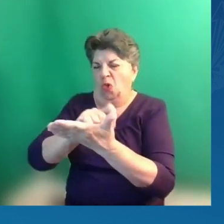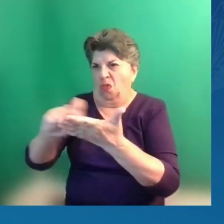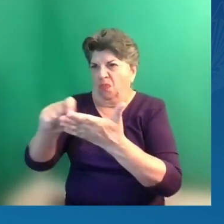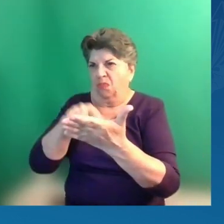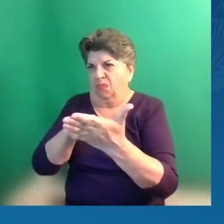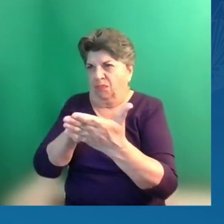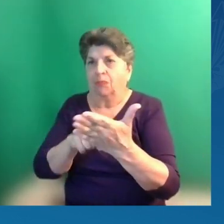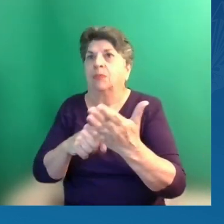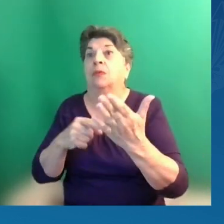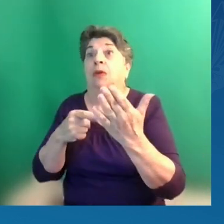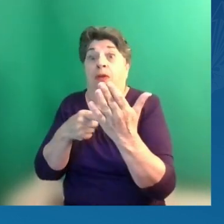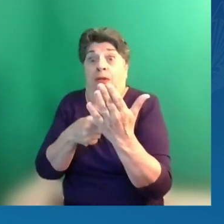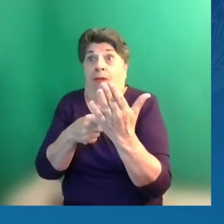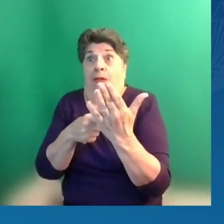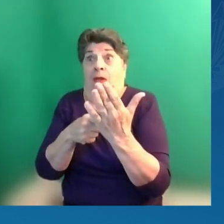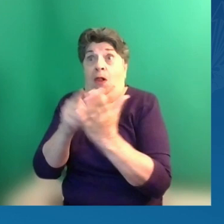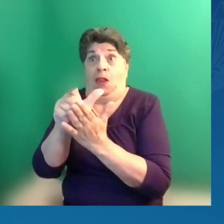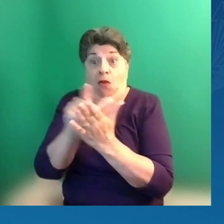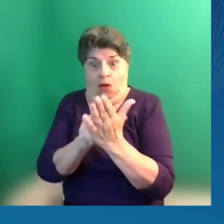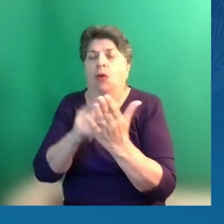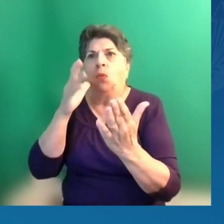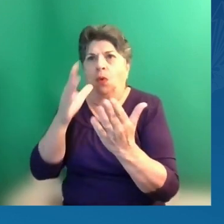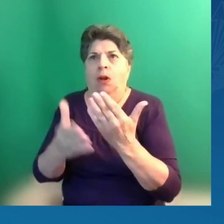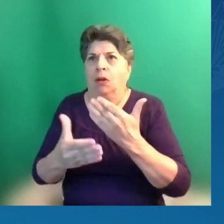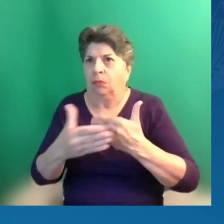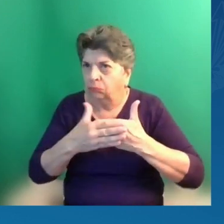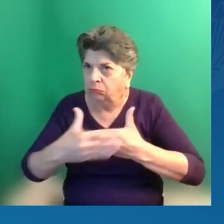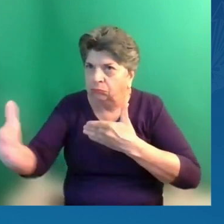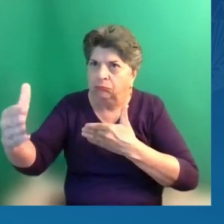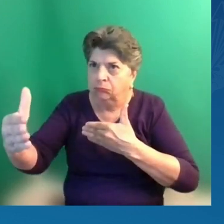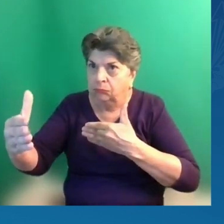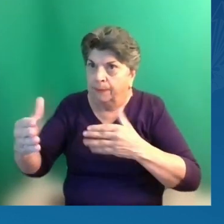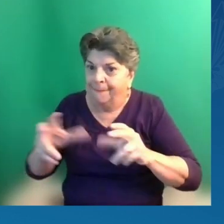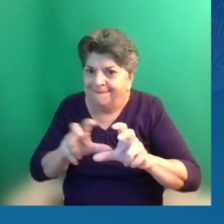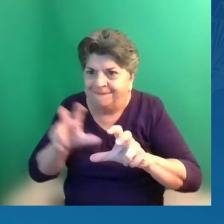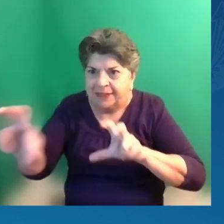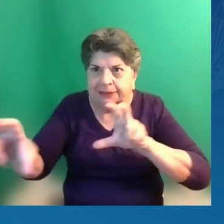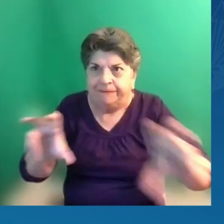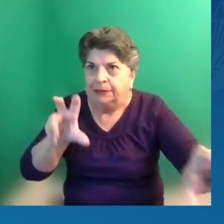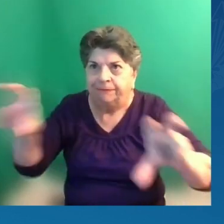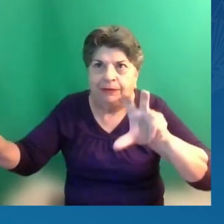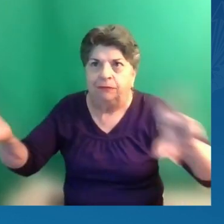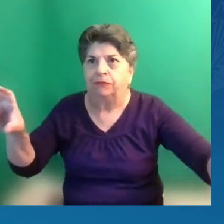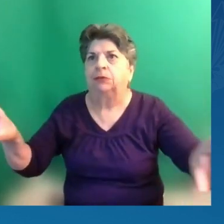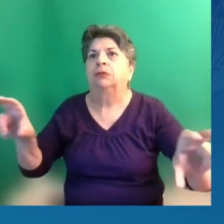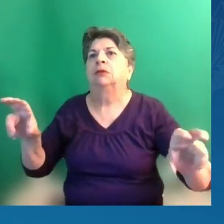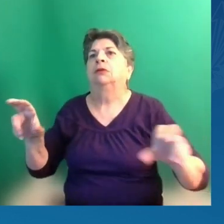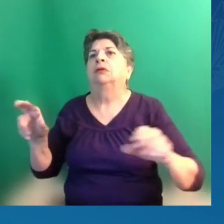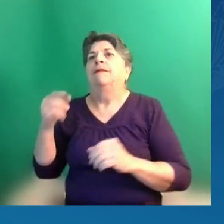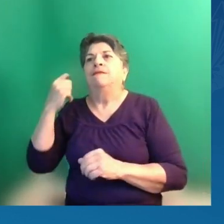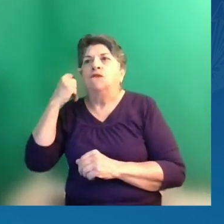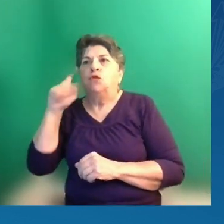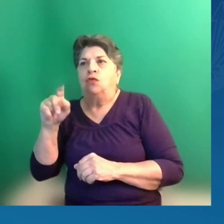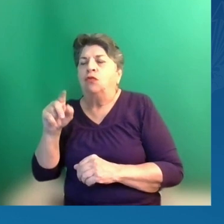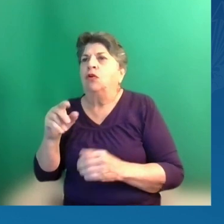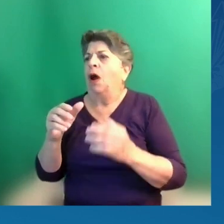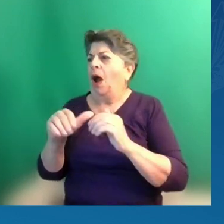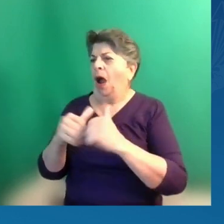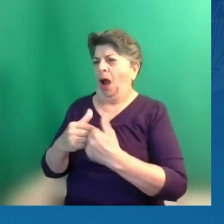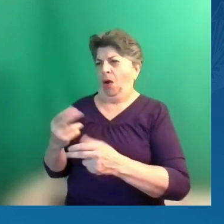and to fund water efficiency, water reuse, and groundwater storage projects --